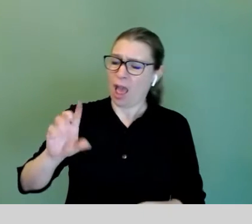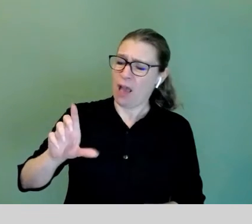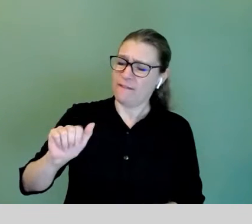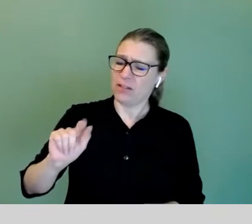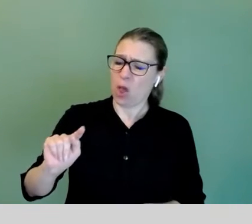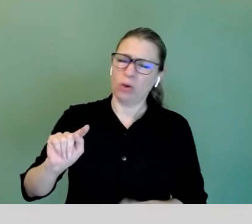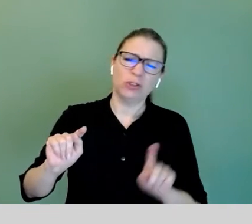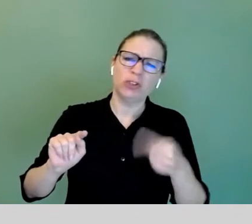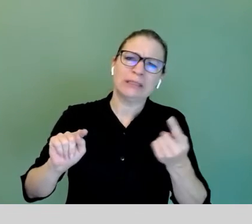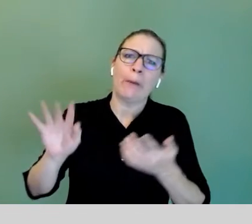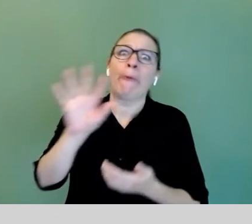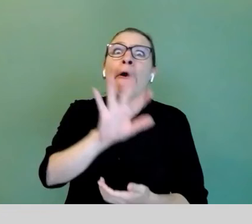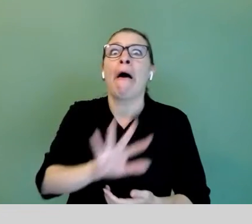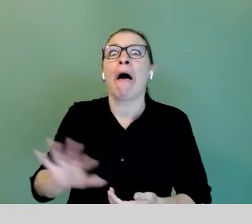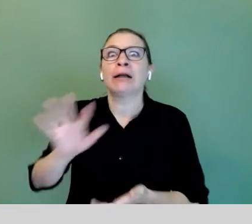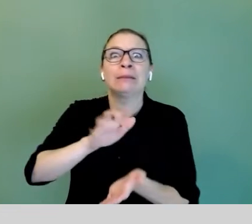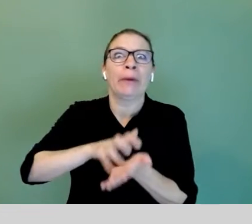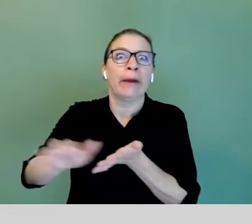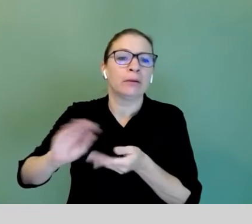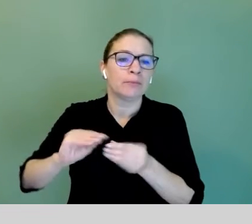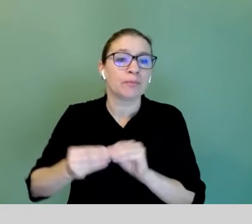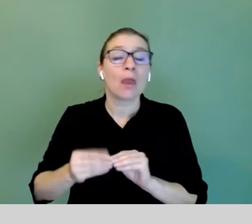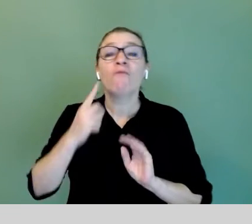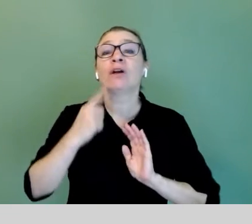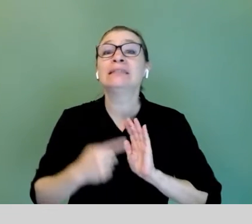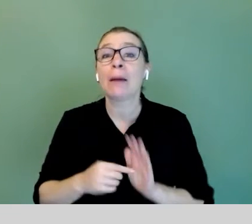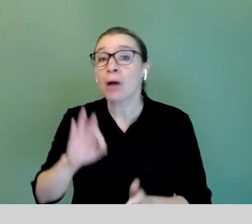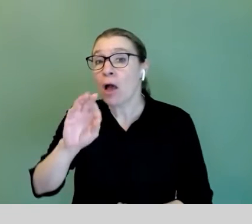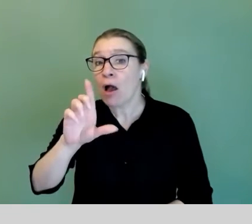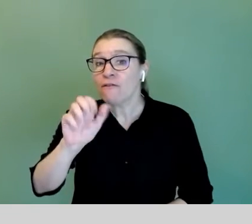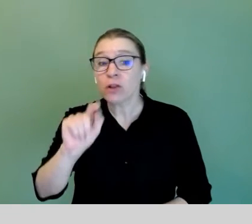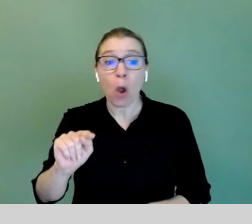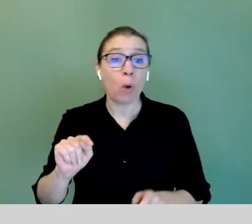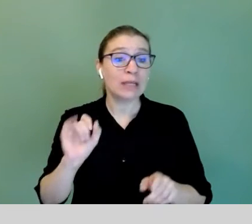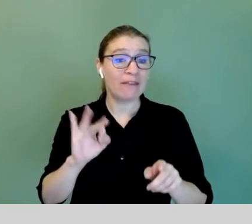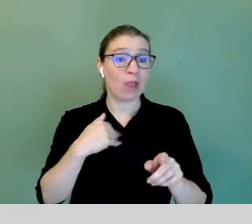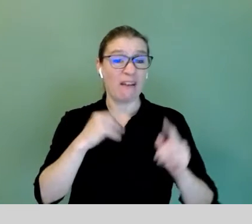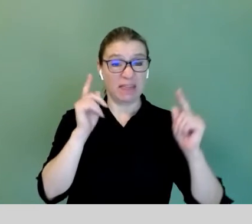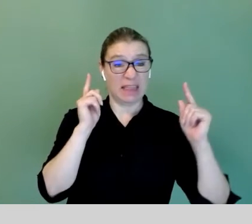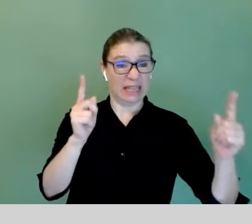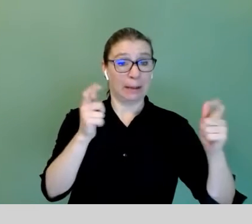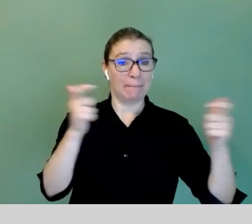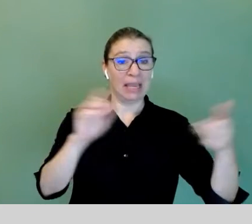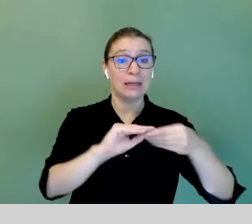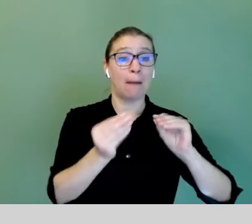Floats, they're only approximative. So for example, even floats, if you take this big number,